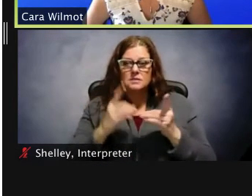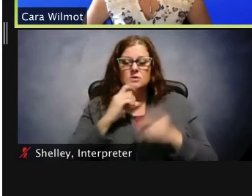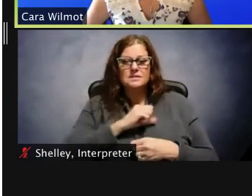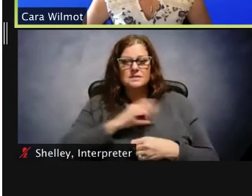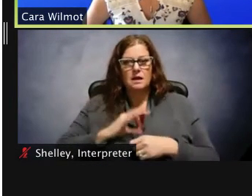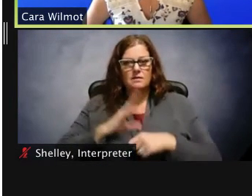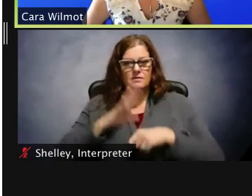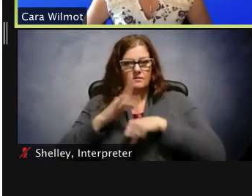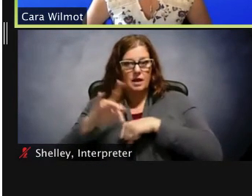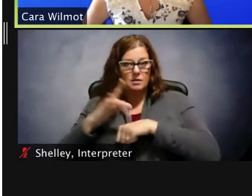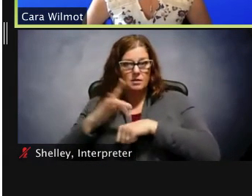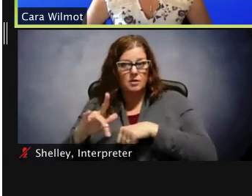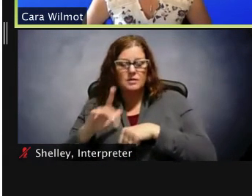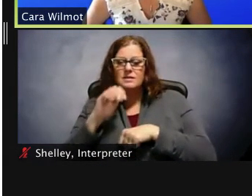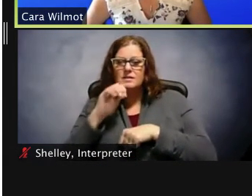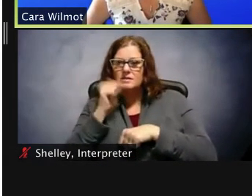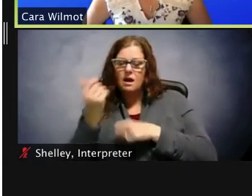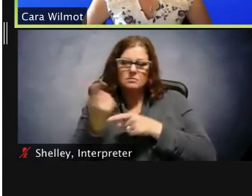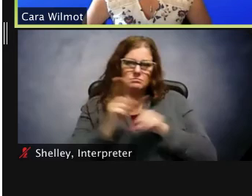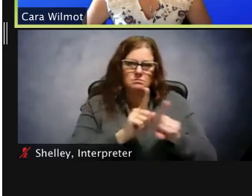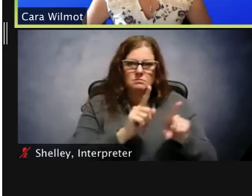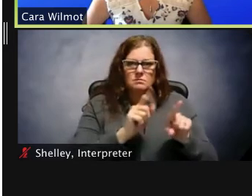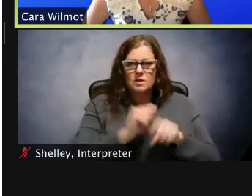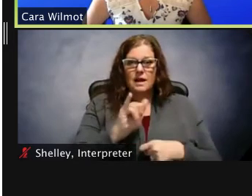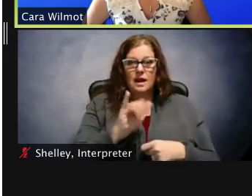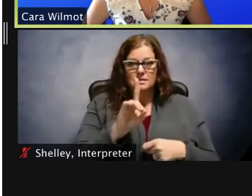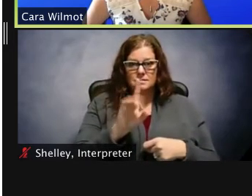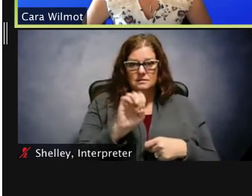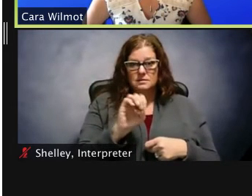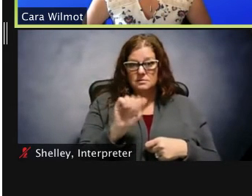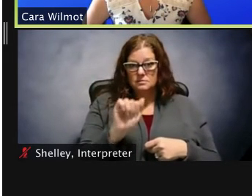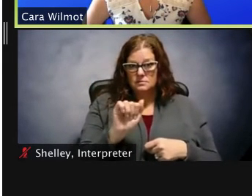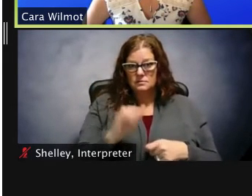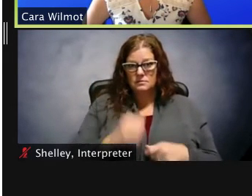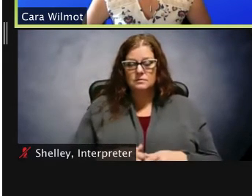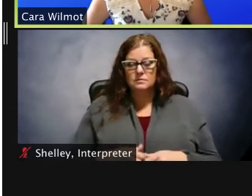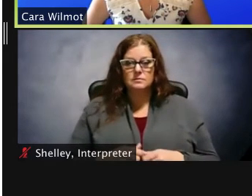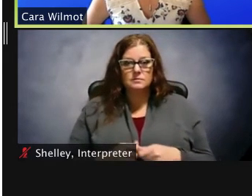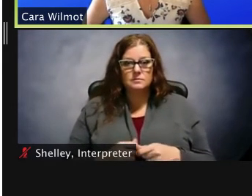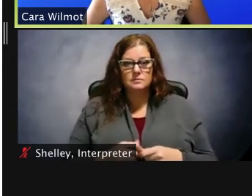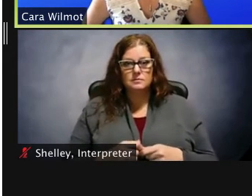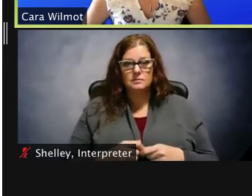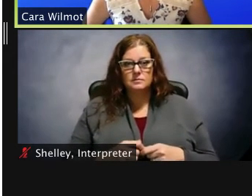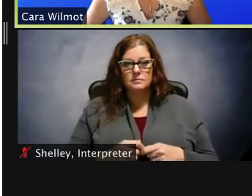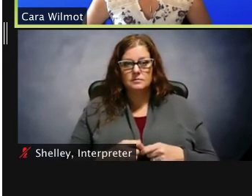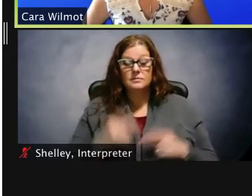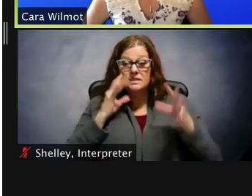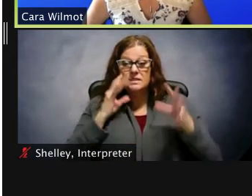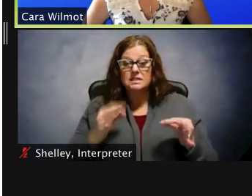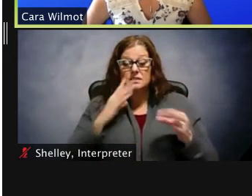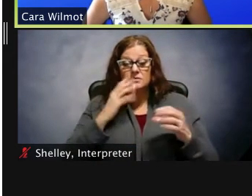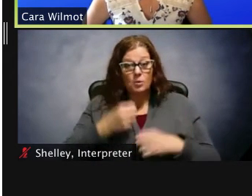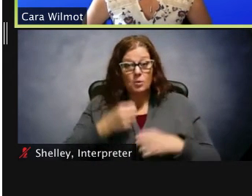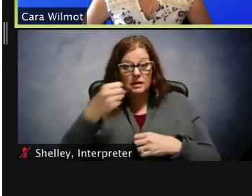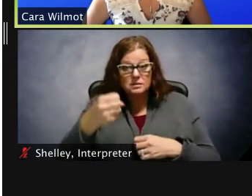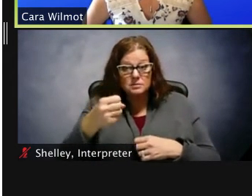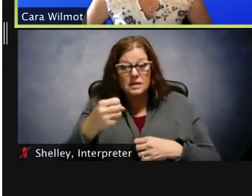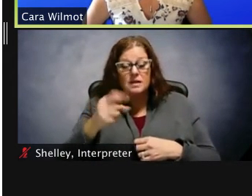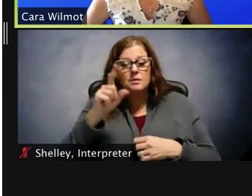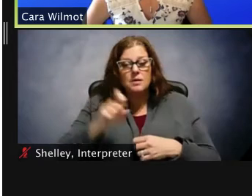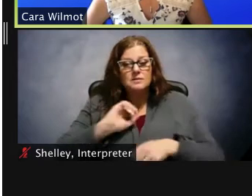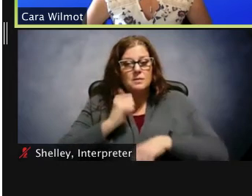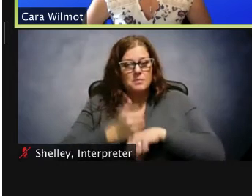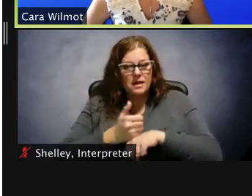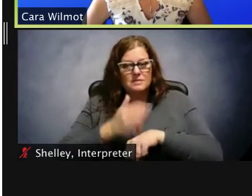are not in line with the spirit of IDEA. Decisions for placement must be based on individual student